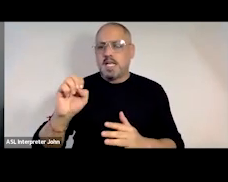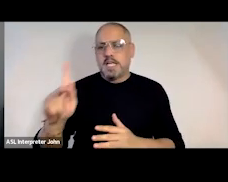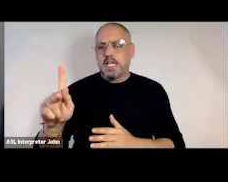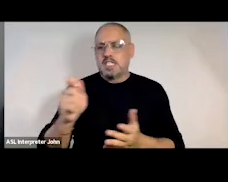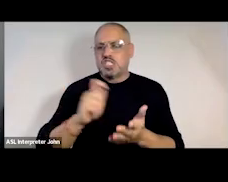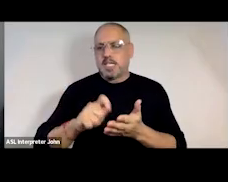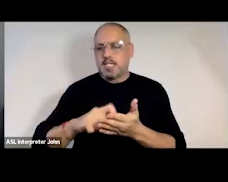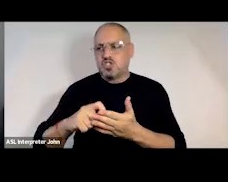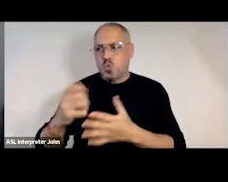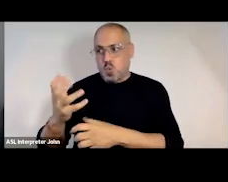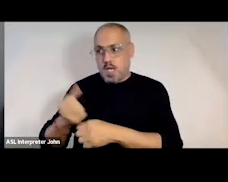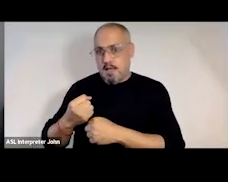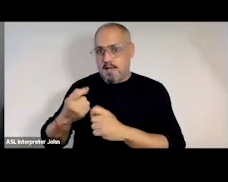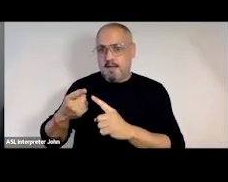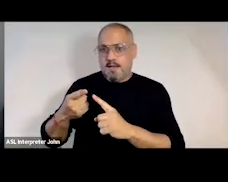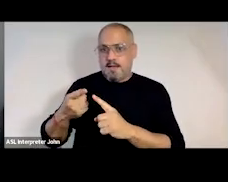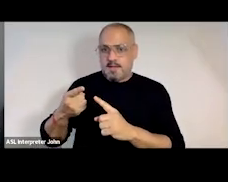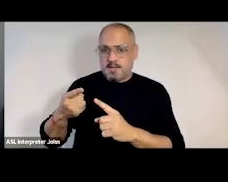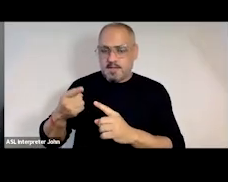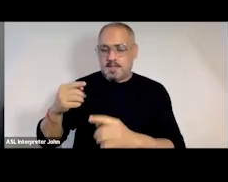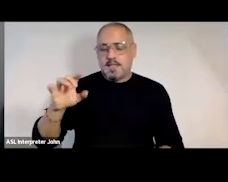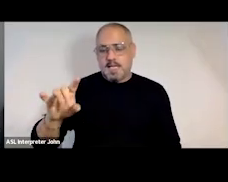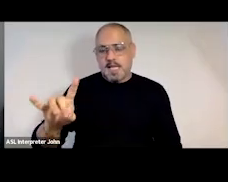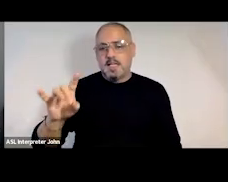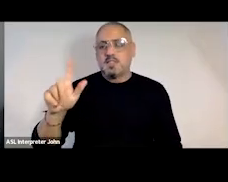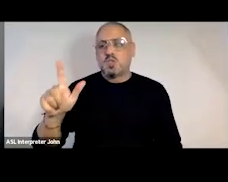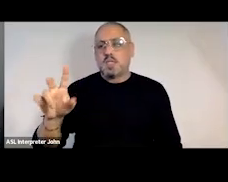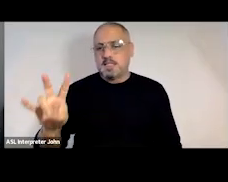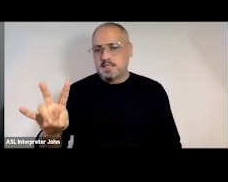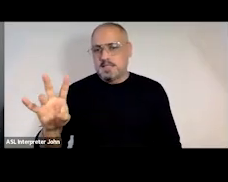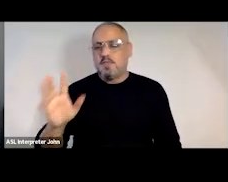that you obtain on the-827 will be sent to Social Security